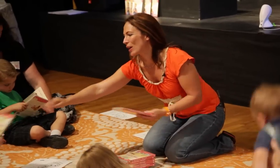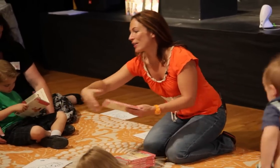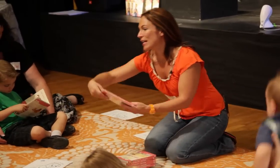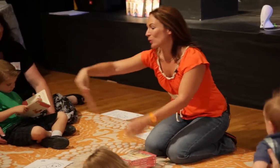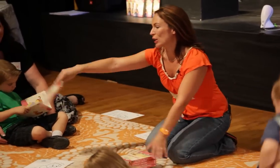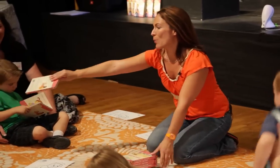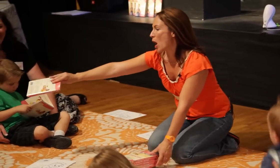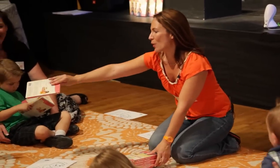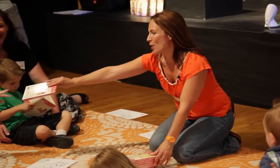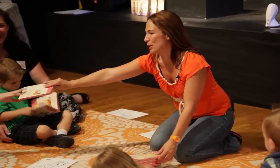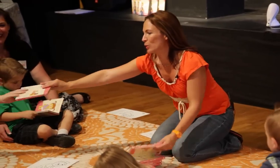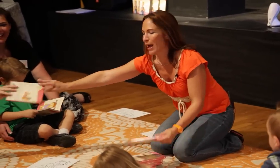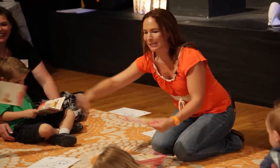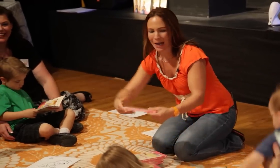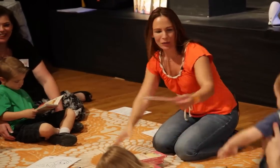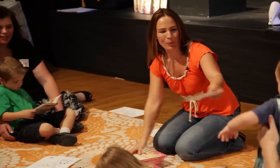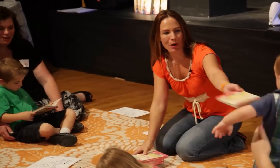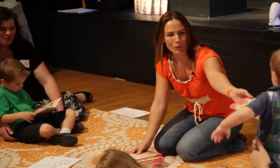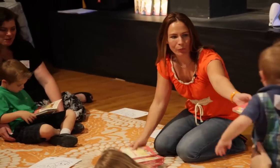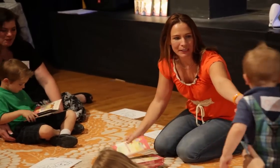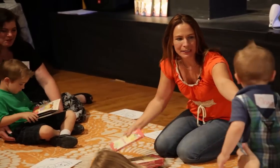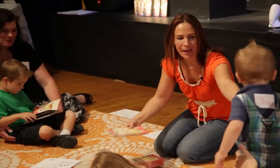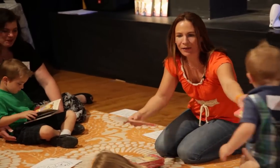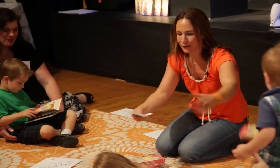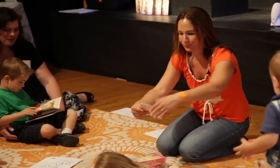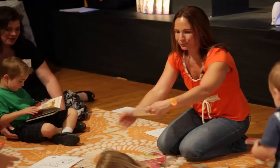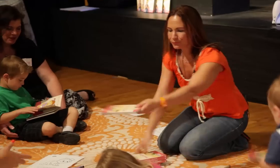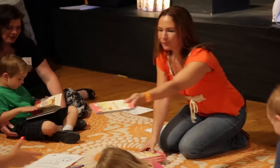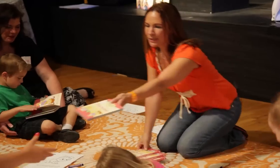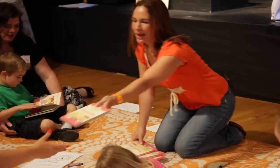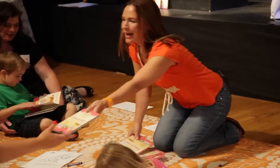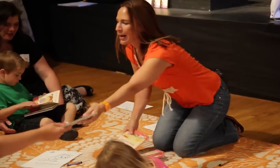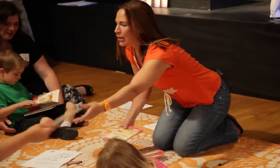These we are going to borrow. We're passing out to borrow and we'll read together. Thank you.